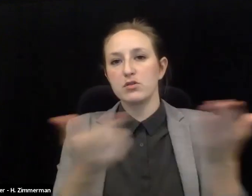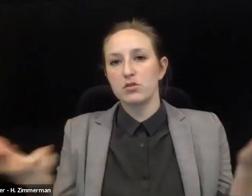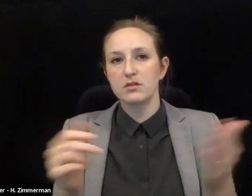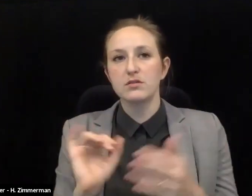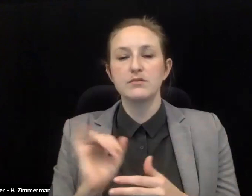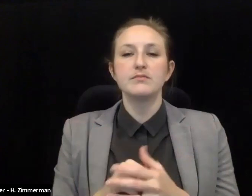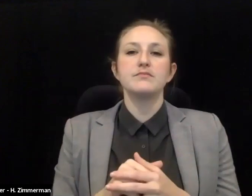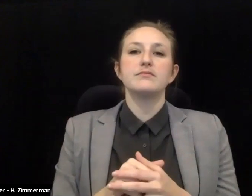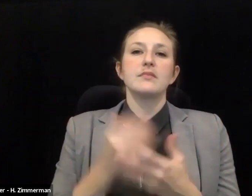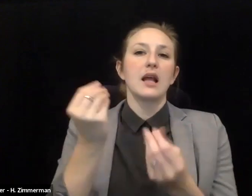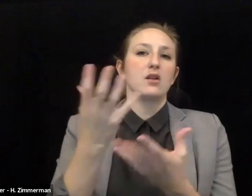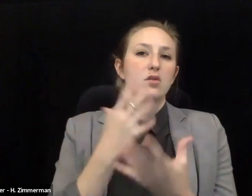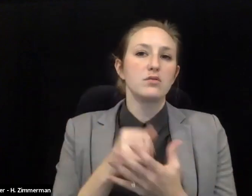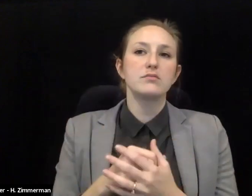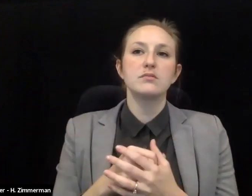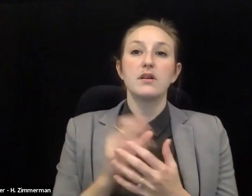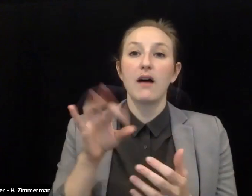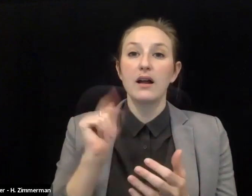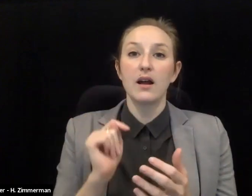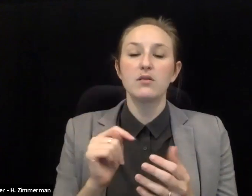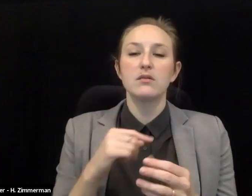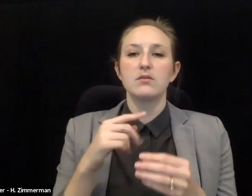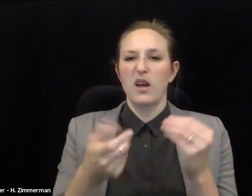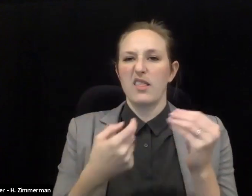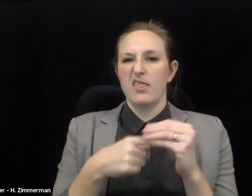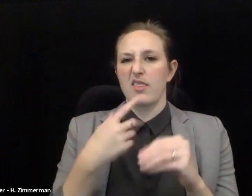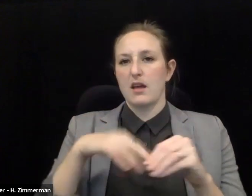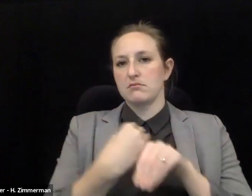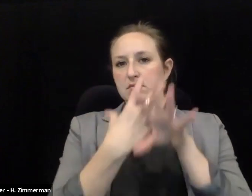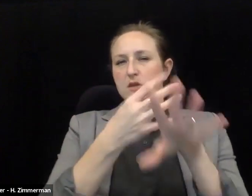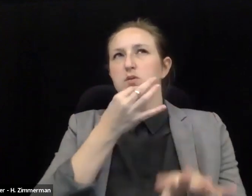it so that we, to find out when that webinar comes up should be in early part of December.